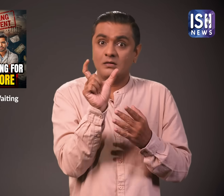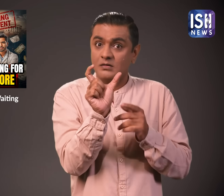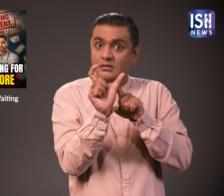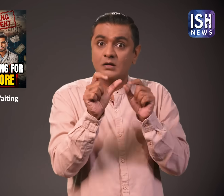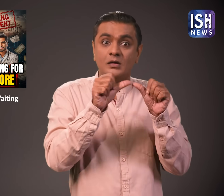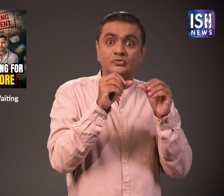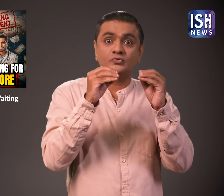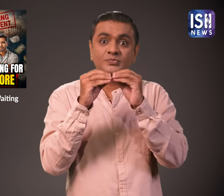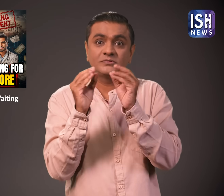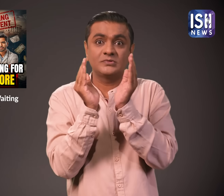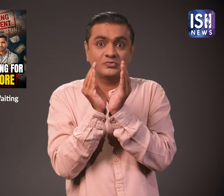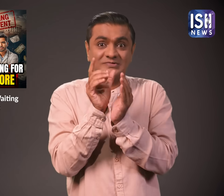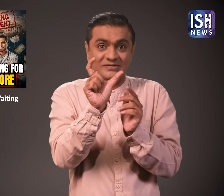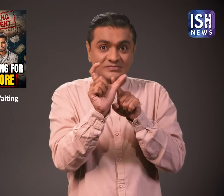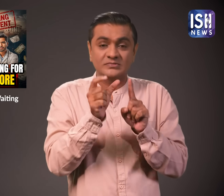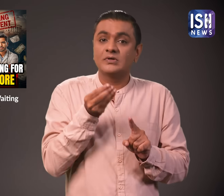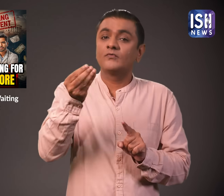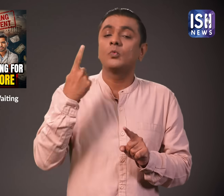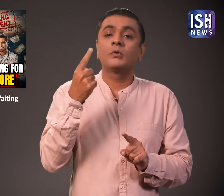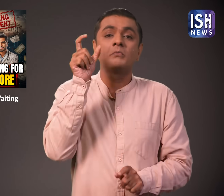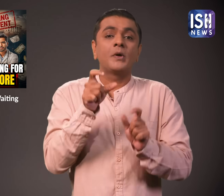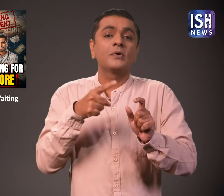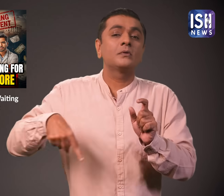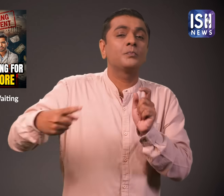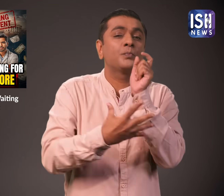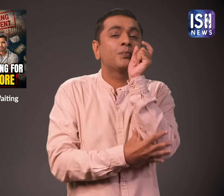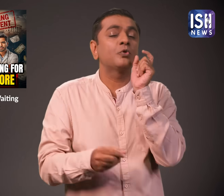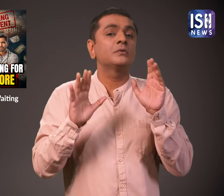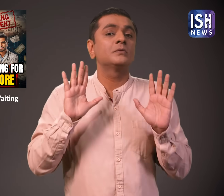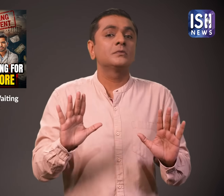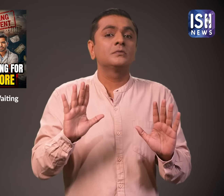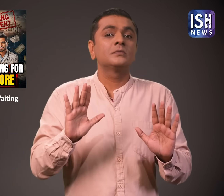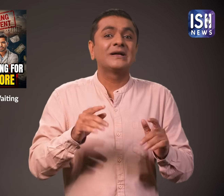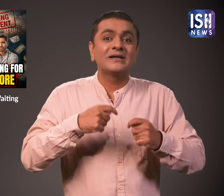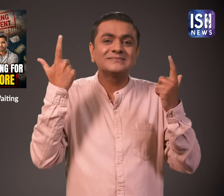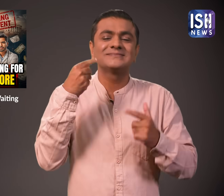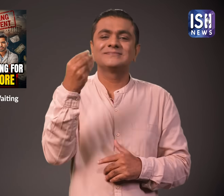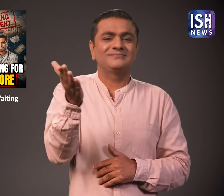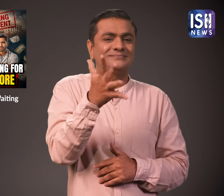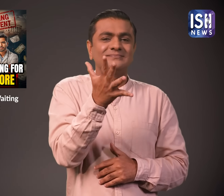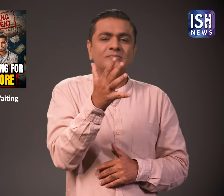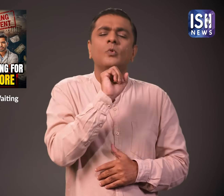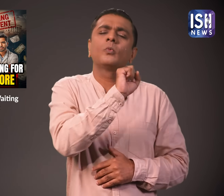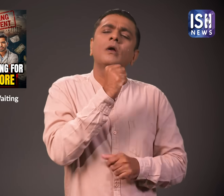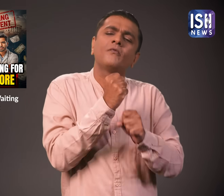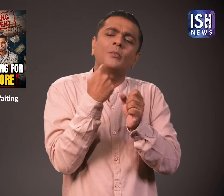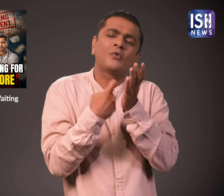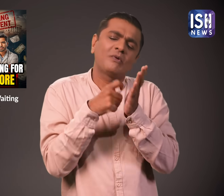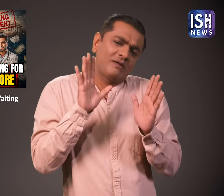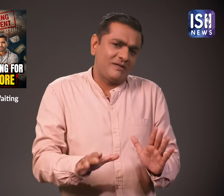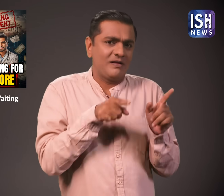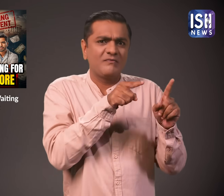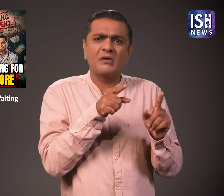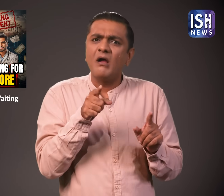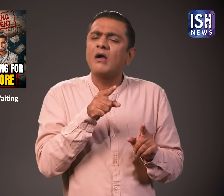Ayushman Bharat scheme is meant only for the underprivileged, not the wealthy. It is a government program.